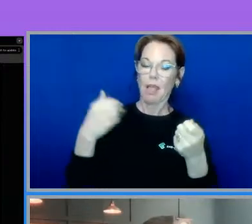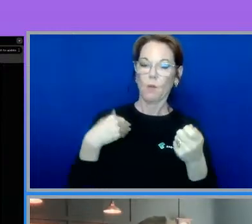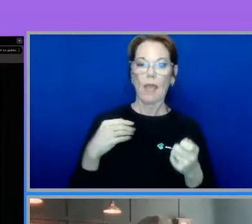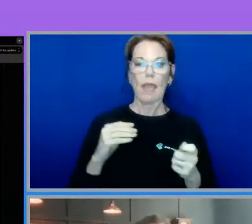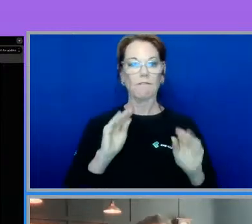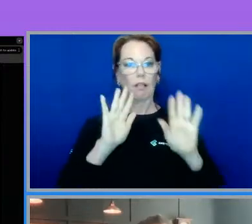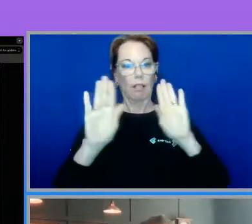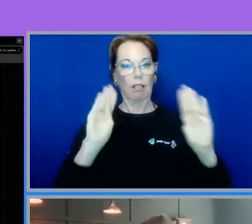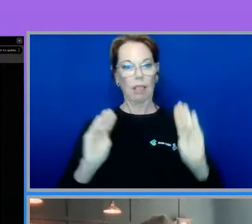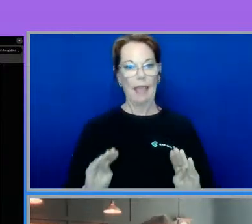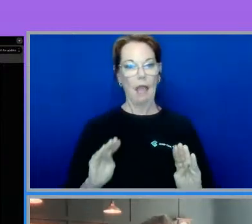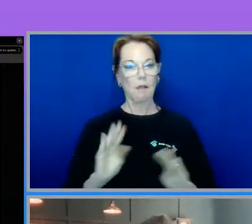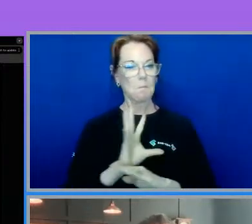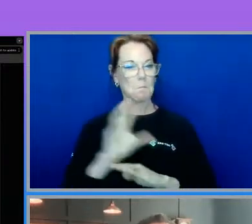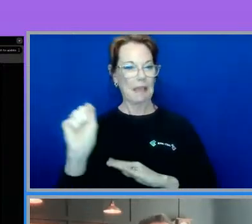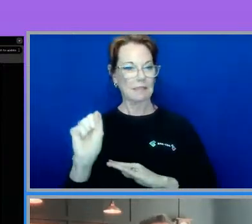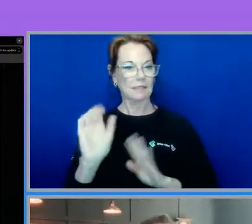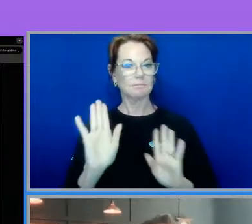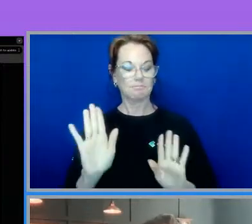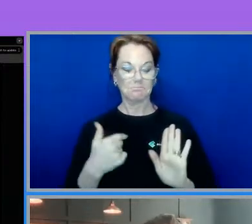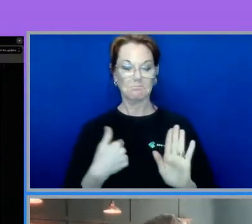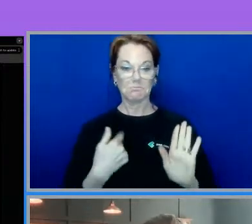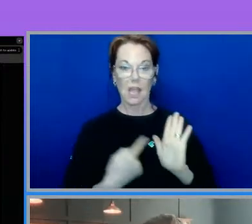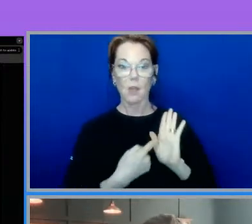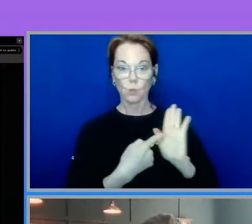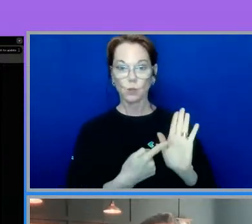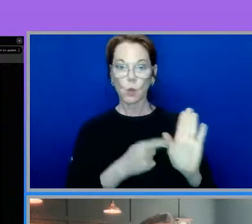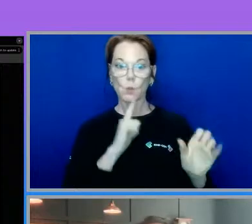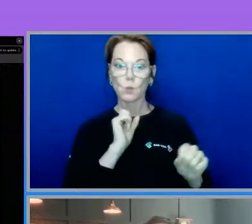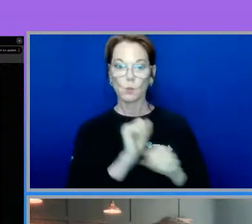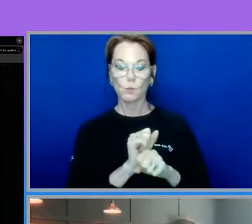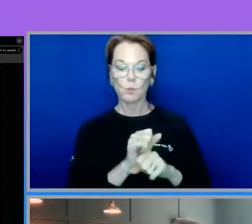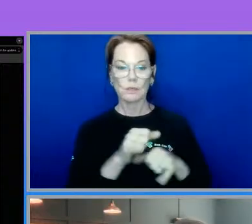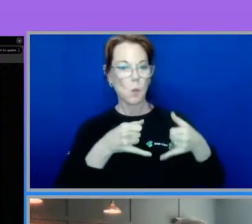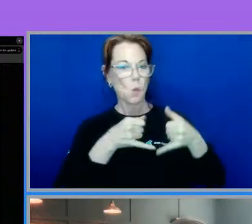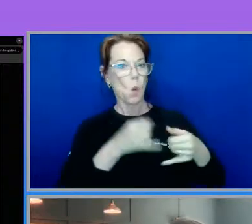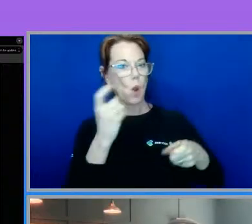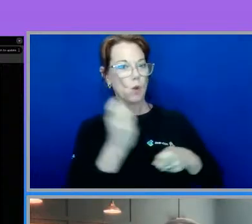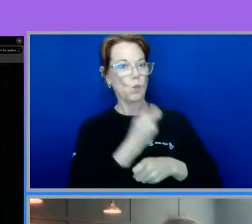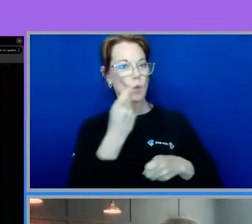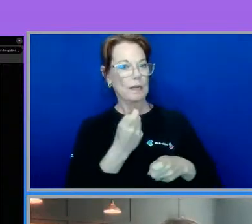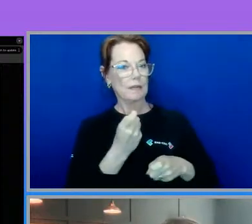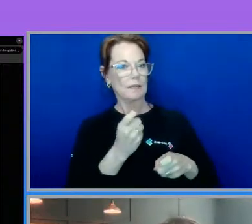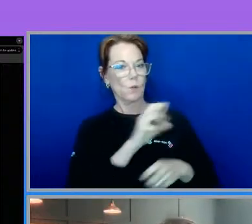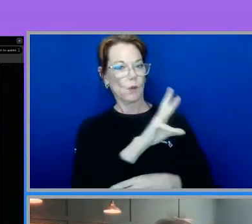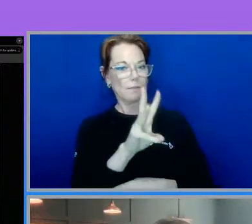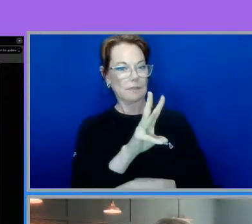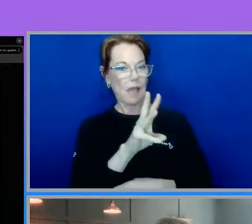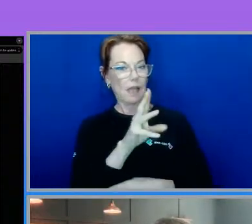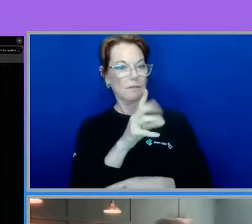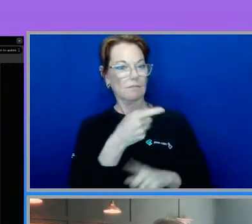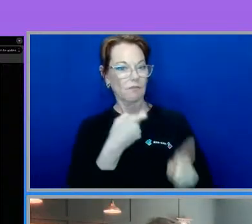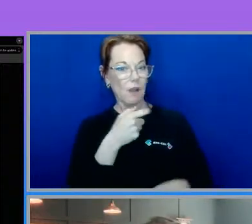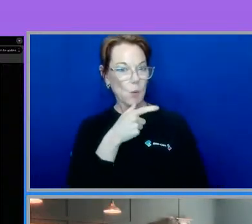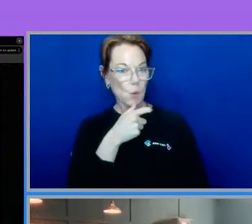incredible ways. And what I'm going to show you is truly an award winning website to nobody but my mother. It is not pretty.